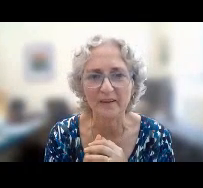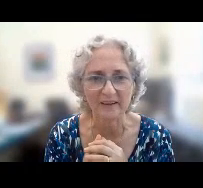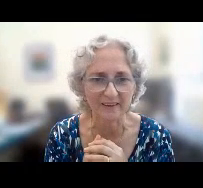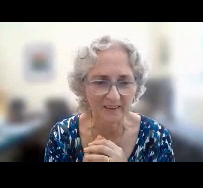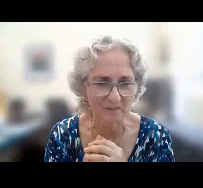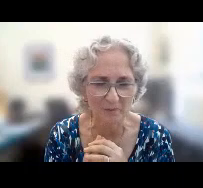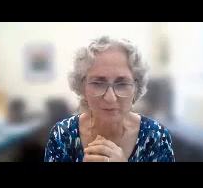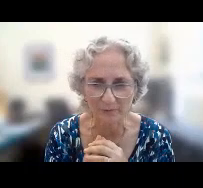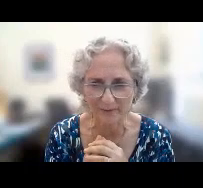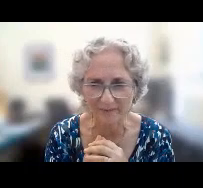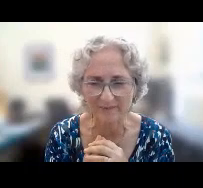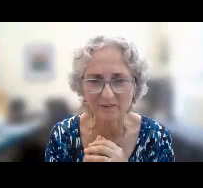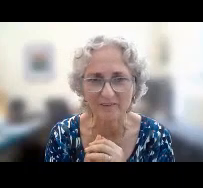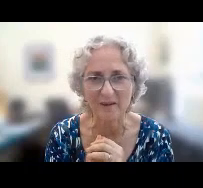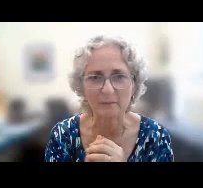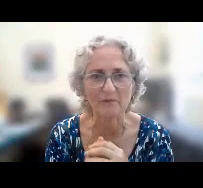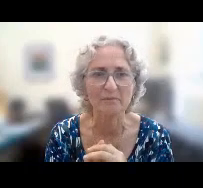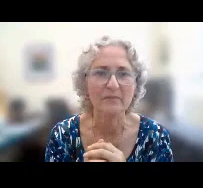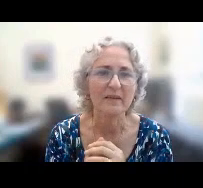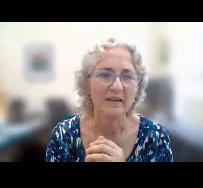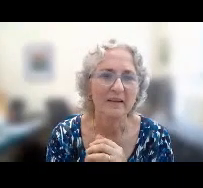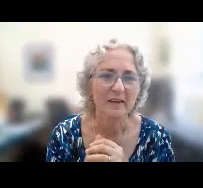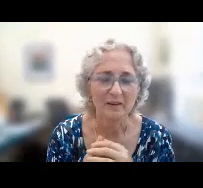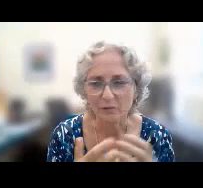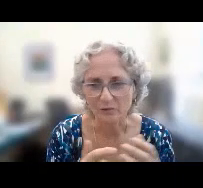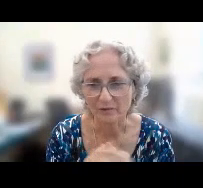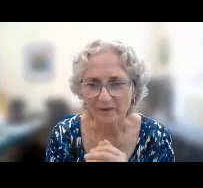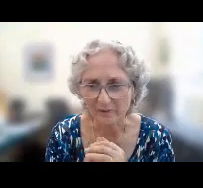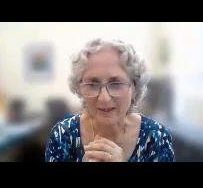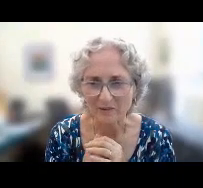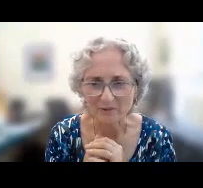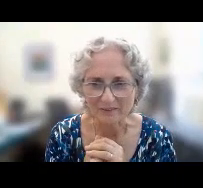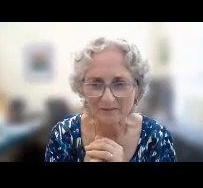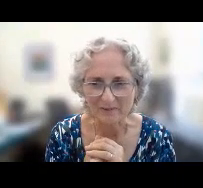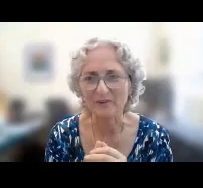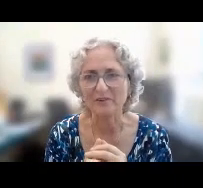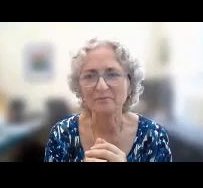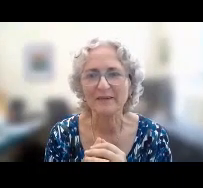in the Botanic Gardens before they sit their exams. Of course, I don't know how effective that was.